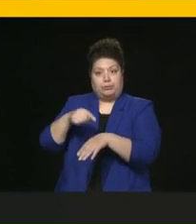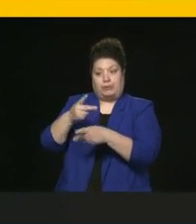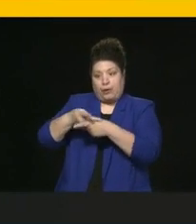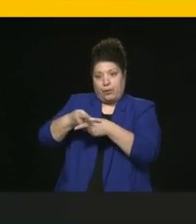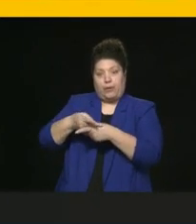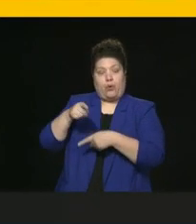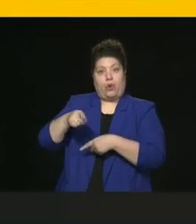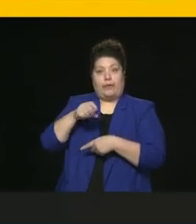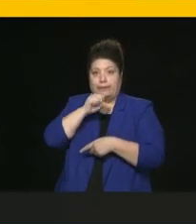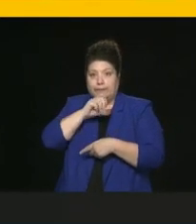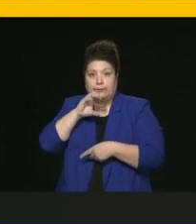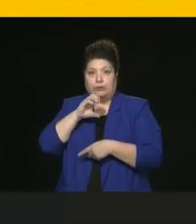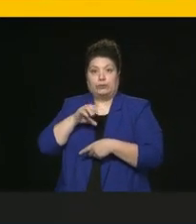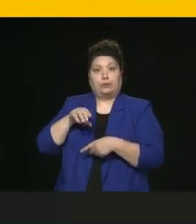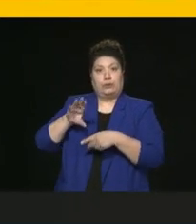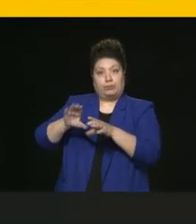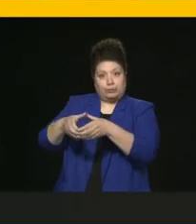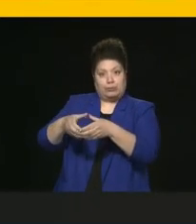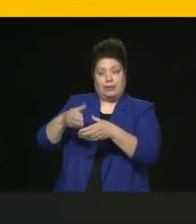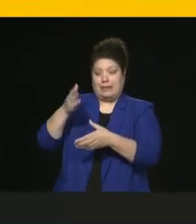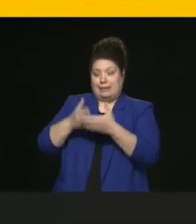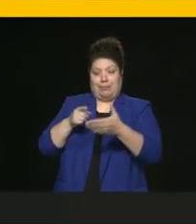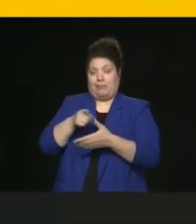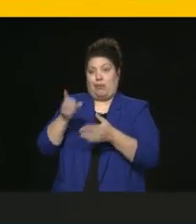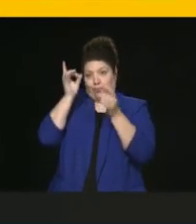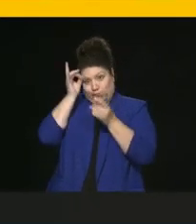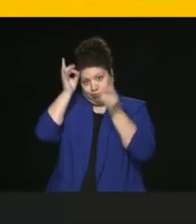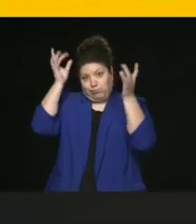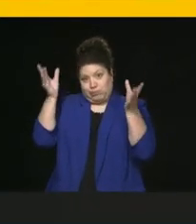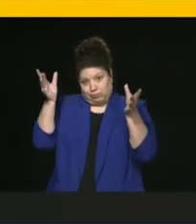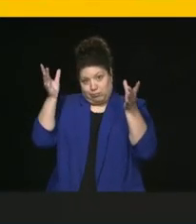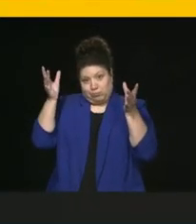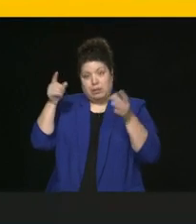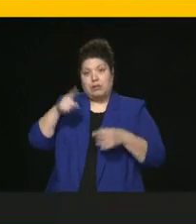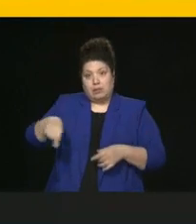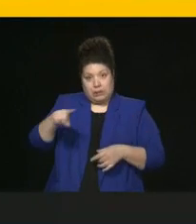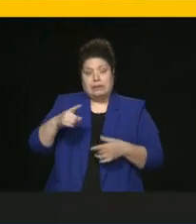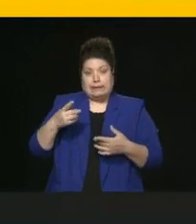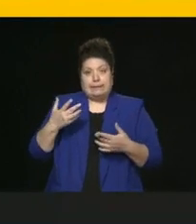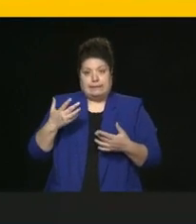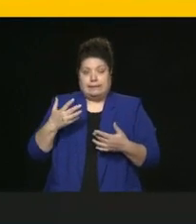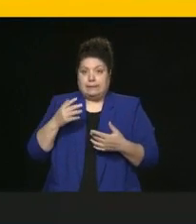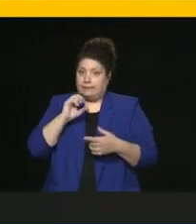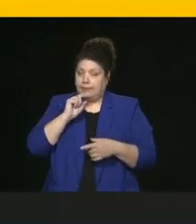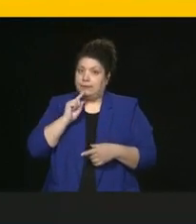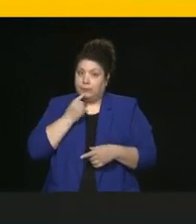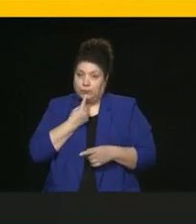LIVED IN LONG-TERM CARE, THERE ARE VARIETY OF DIFFERENT LEVELS OF CARE, BUT SOME OF THEM ARE